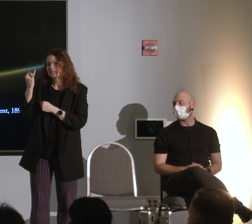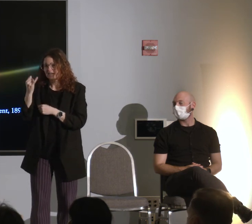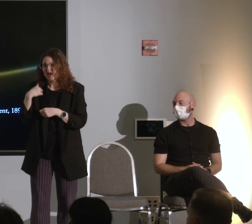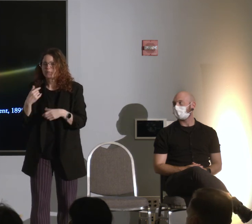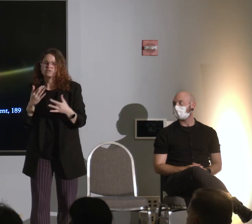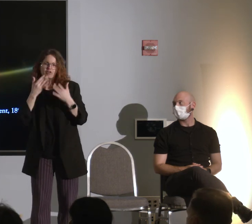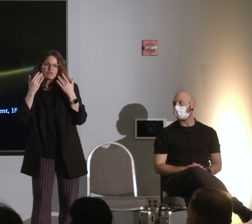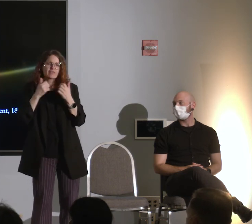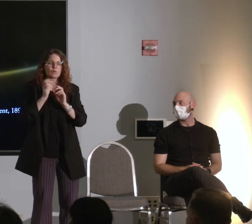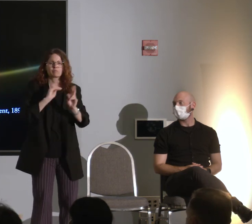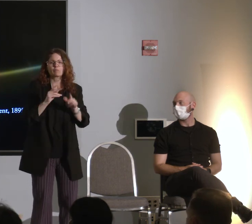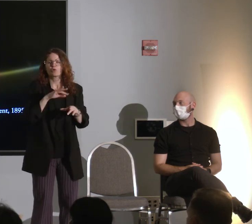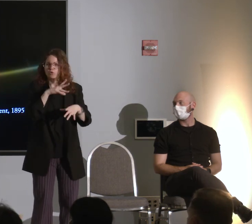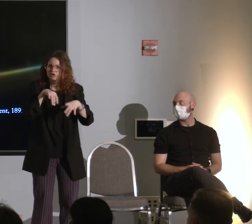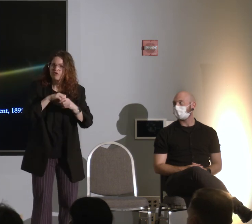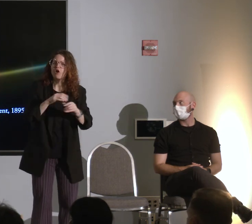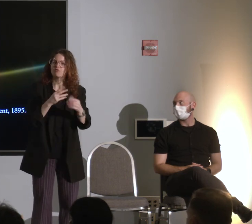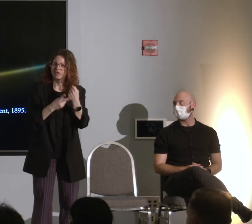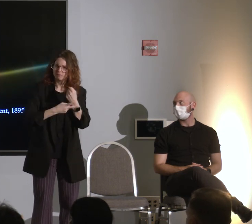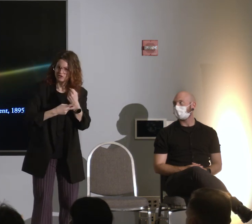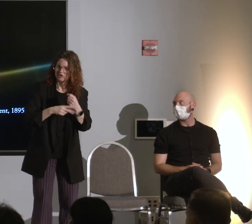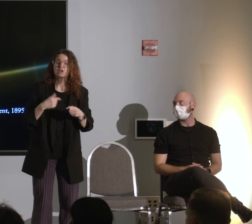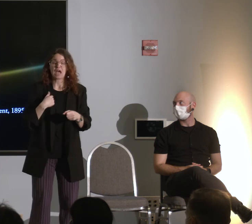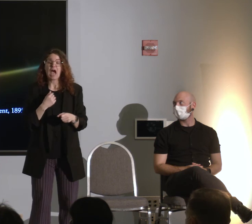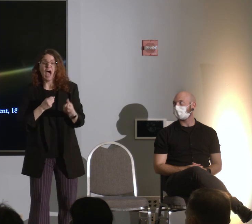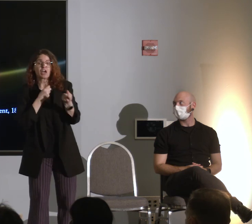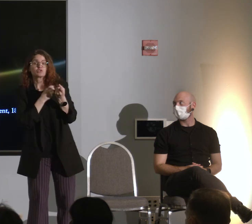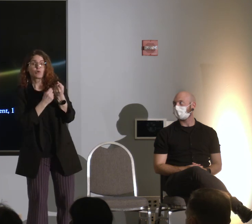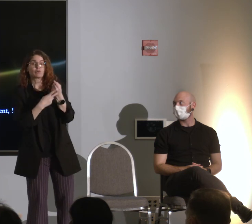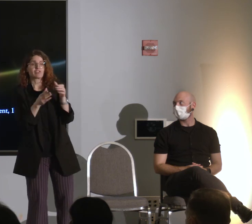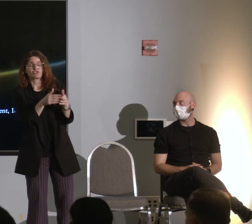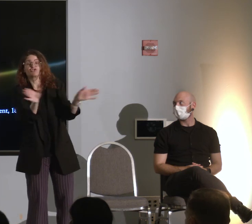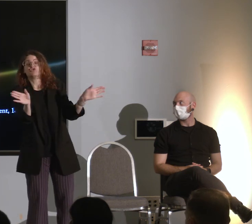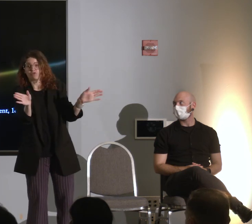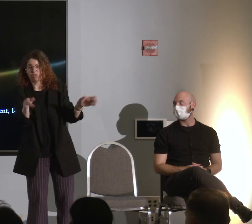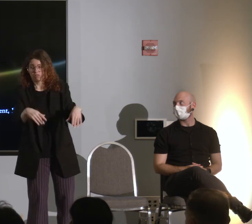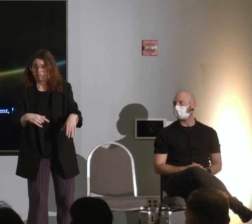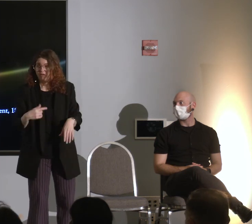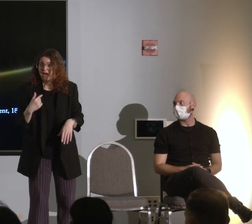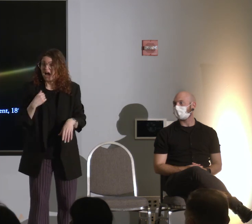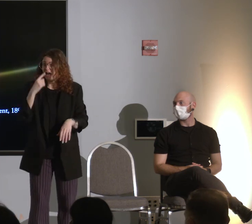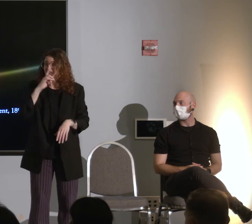were very much involved in the business. I'm very much in favor of preservation in general. I think that it's a real loss to